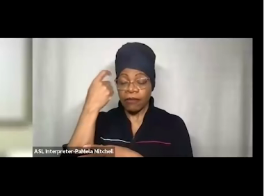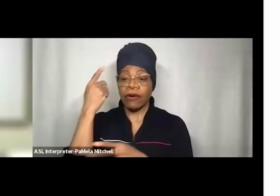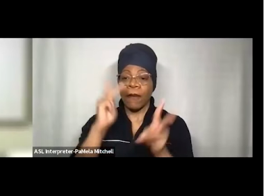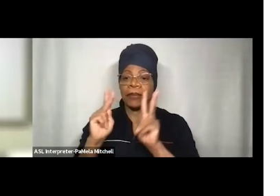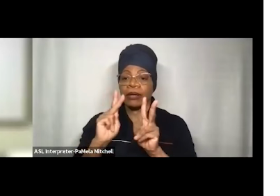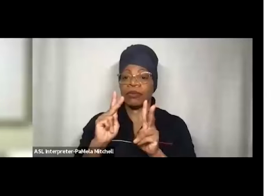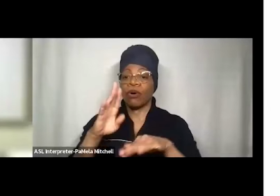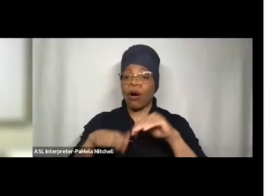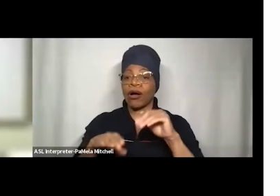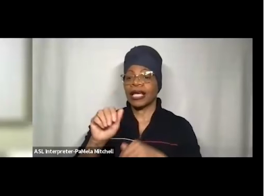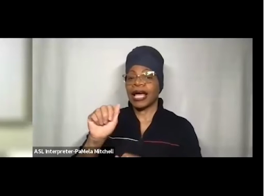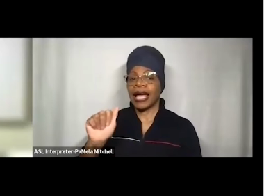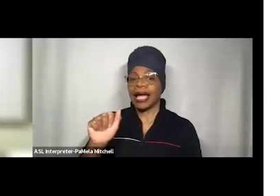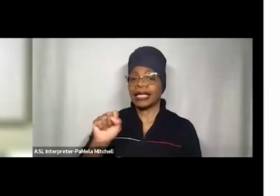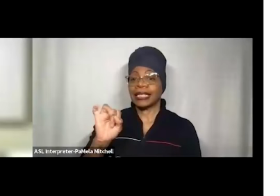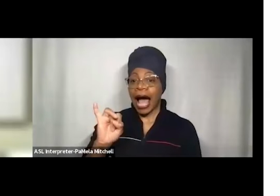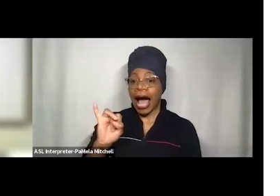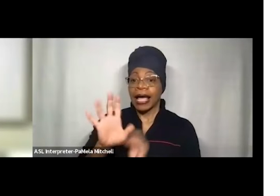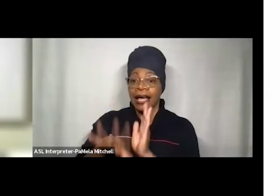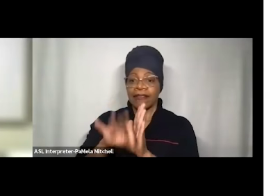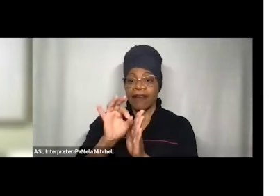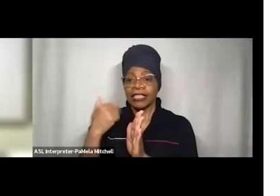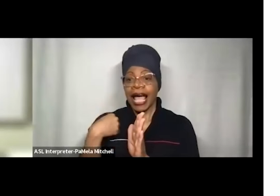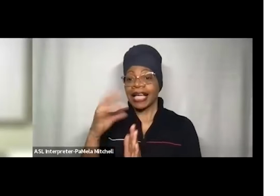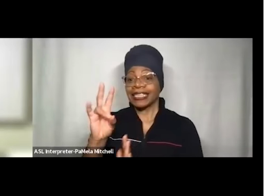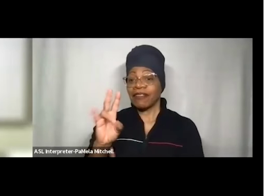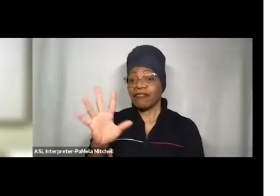And so, in our findings, we had 75% of women